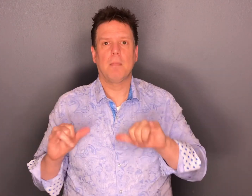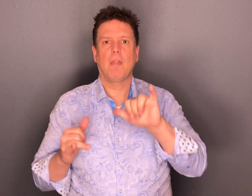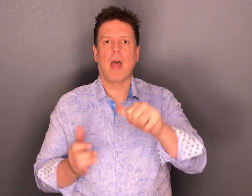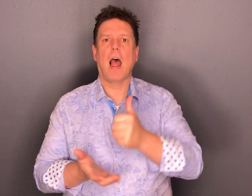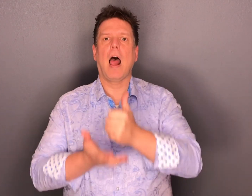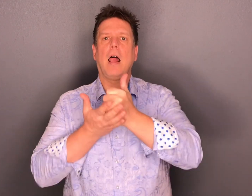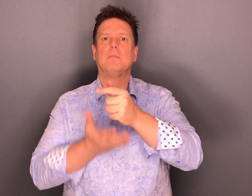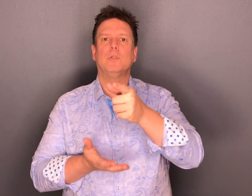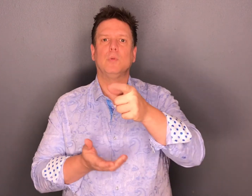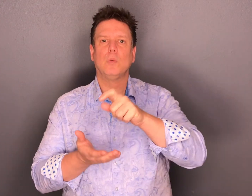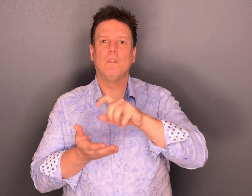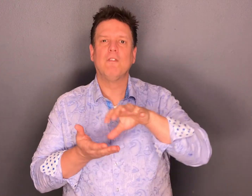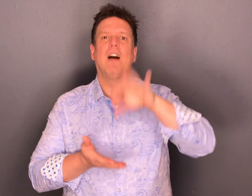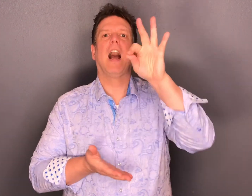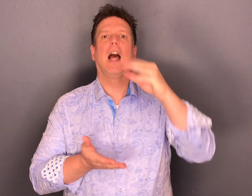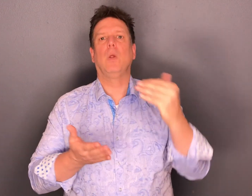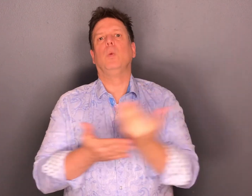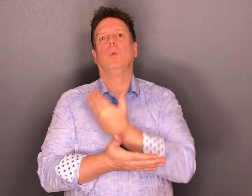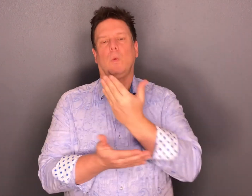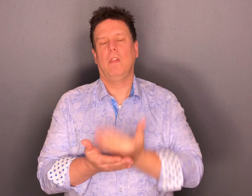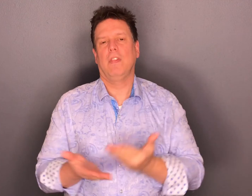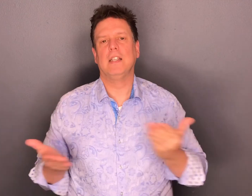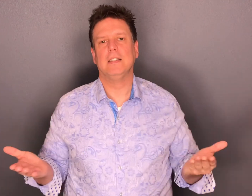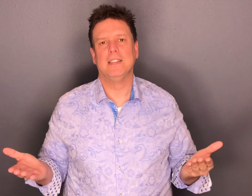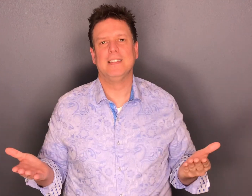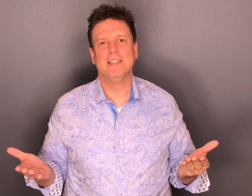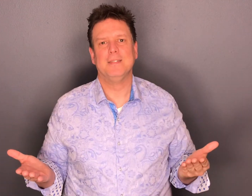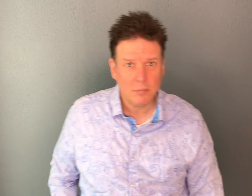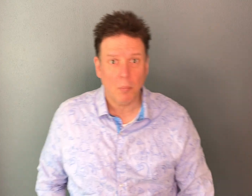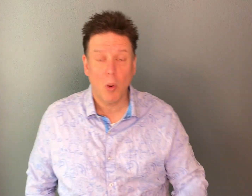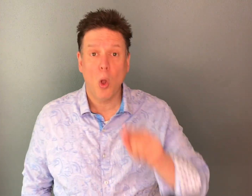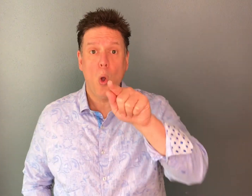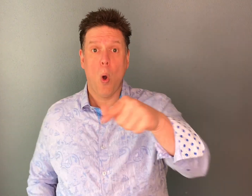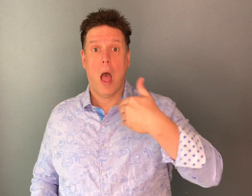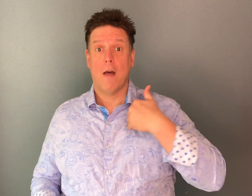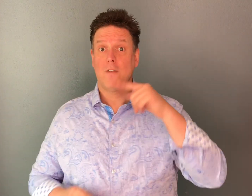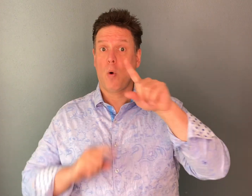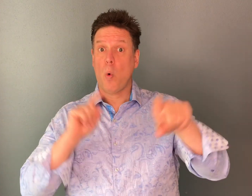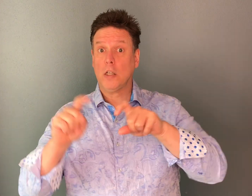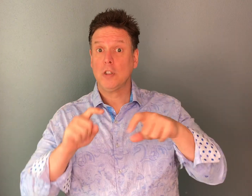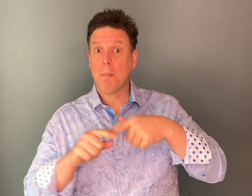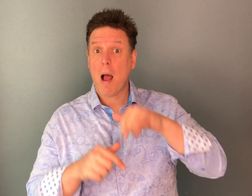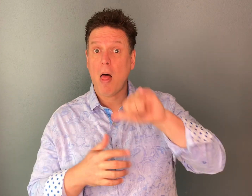will help you find new things to be grateful for,